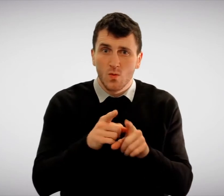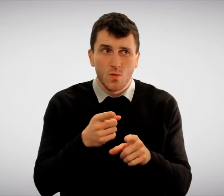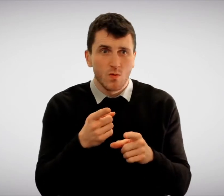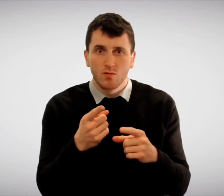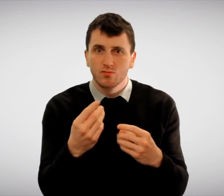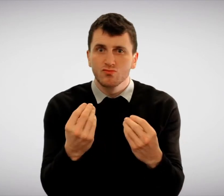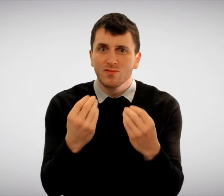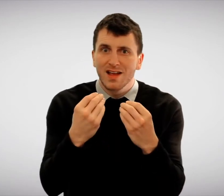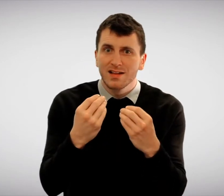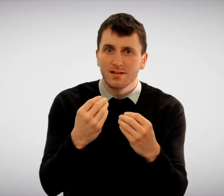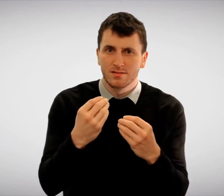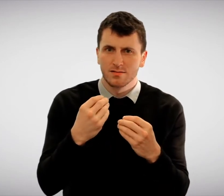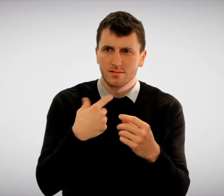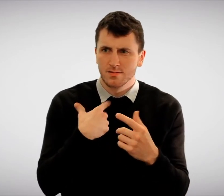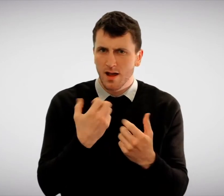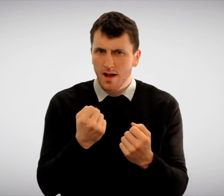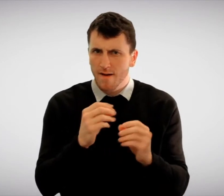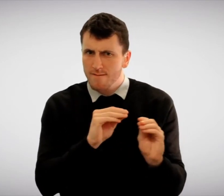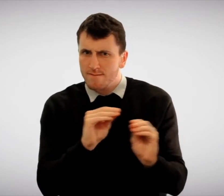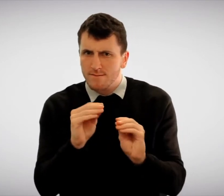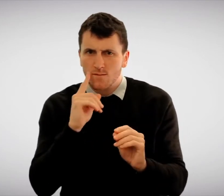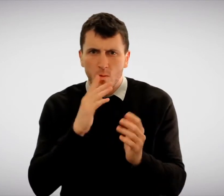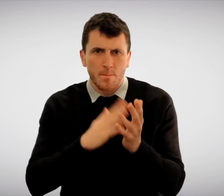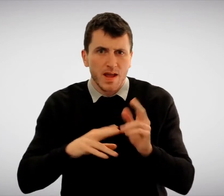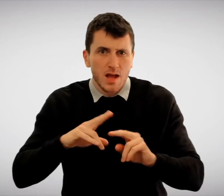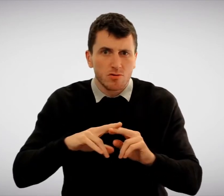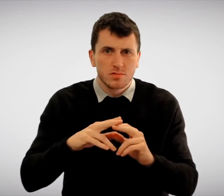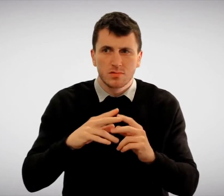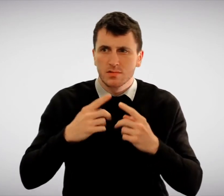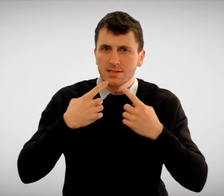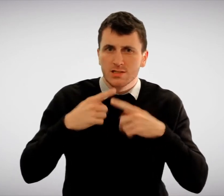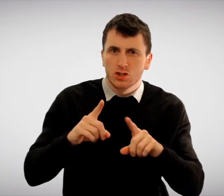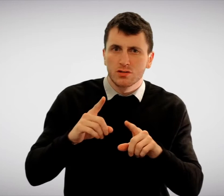YAG members also tell us what they think about our training materials